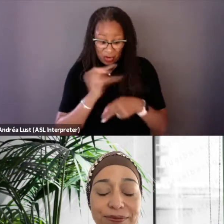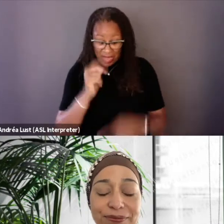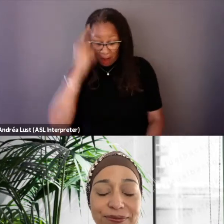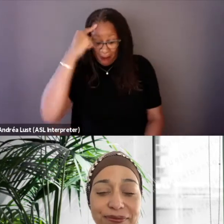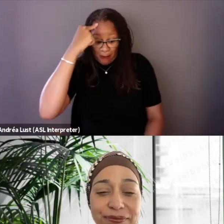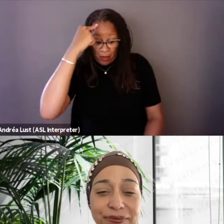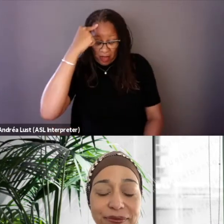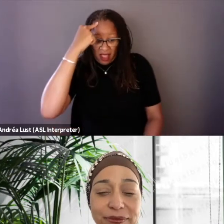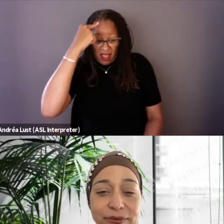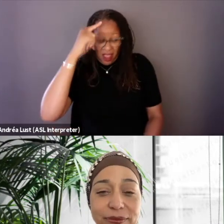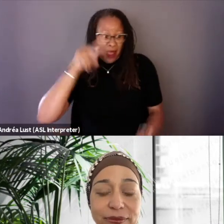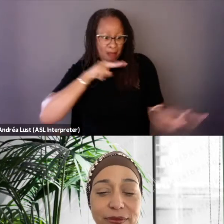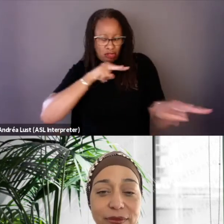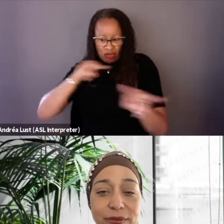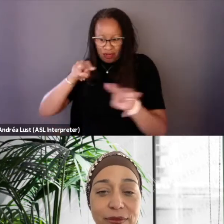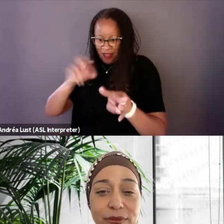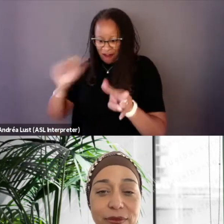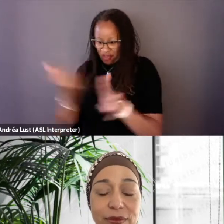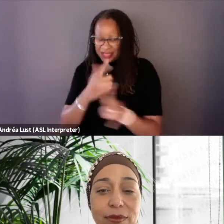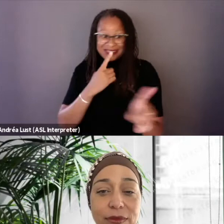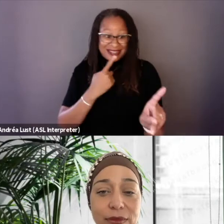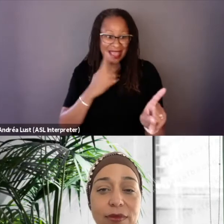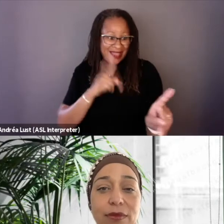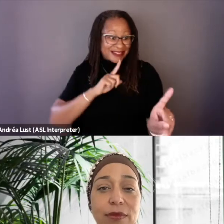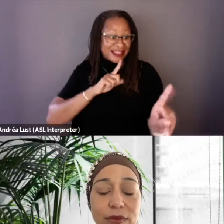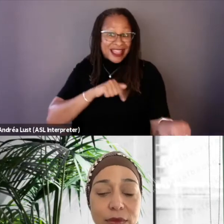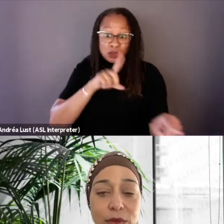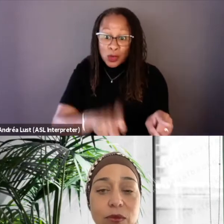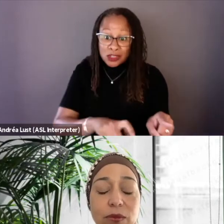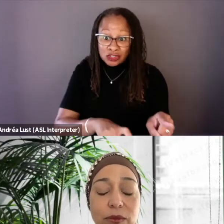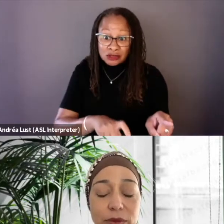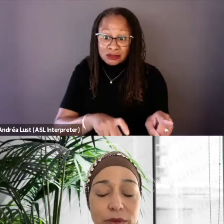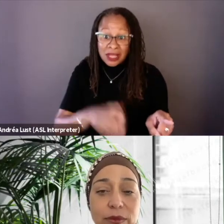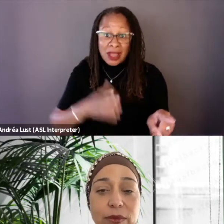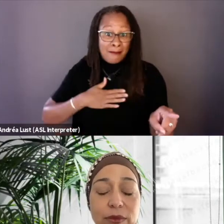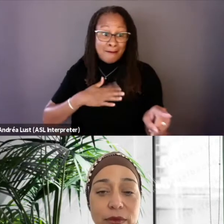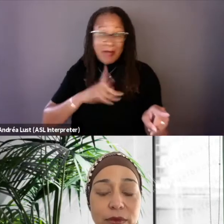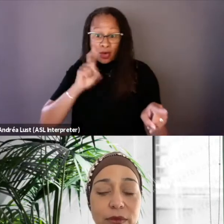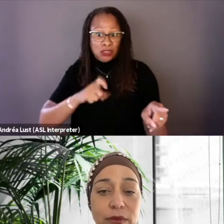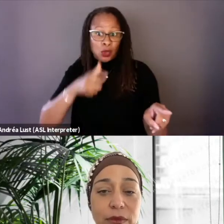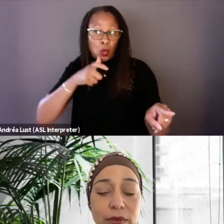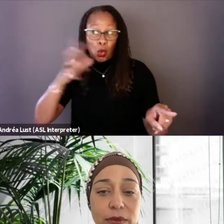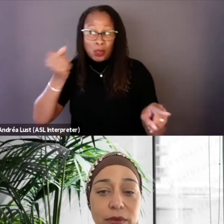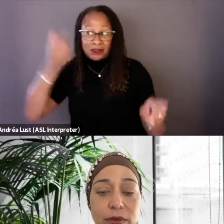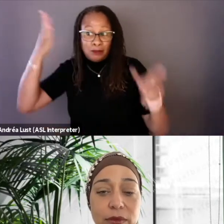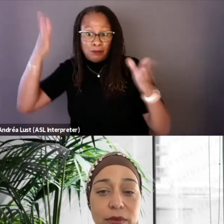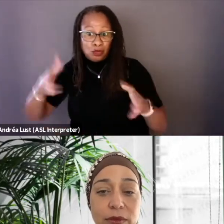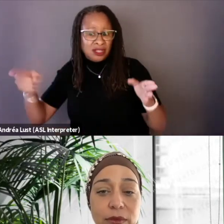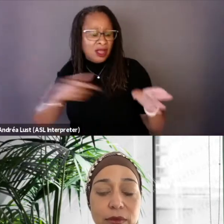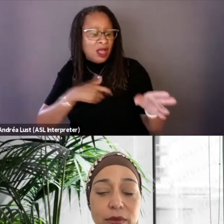I'm looking at all of it and saying, does it answer that? You know, if you extract any episode,